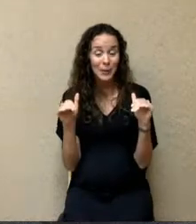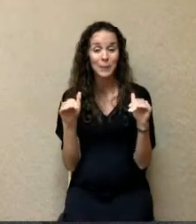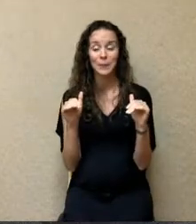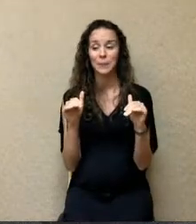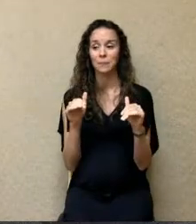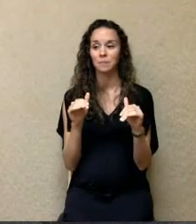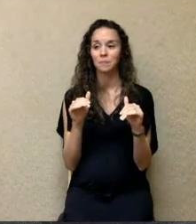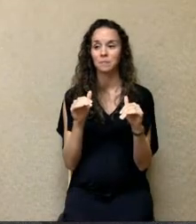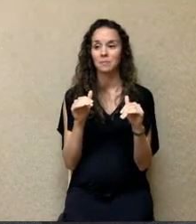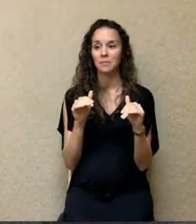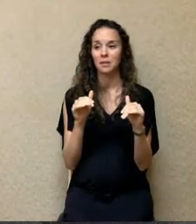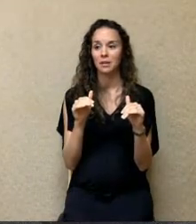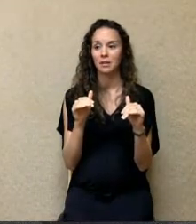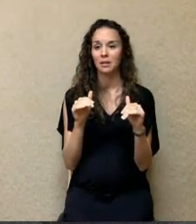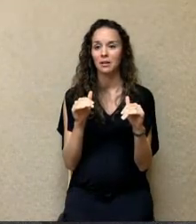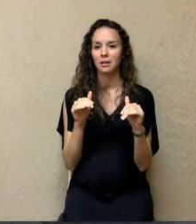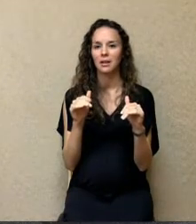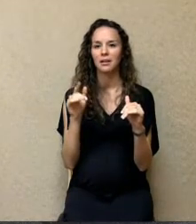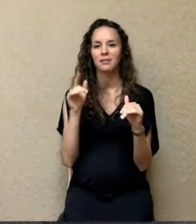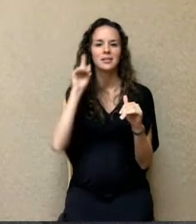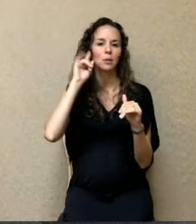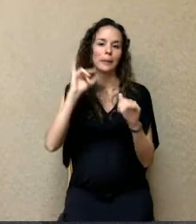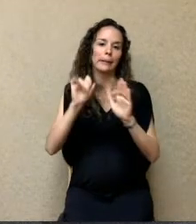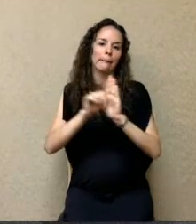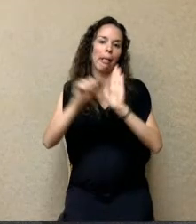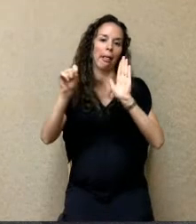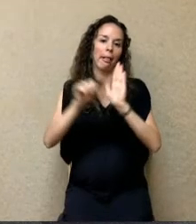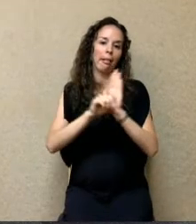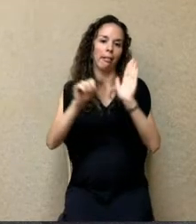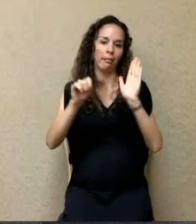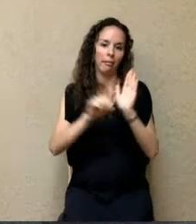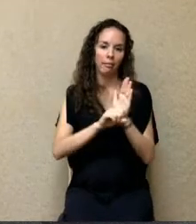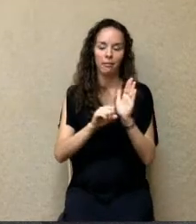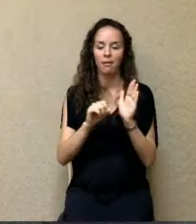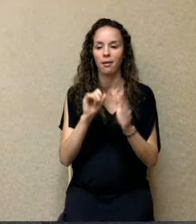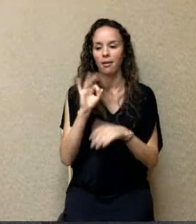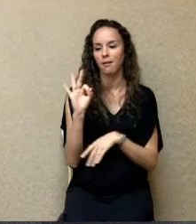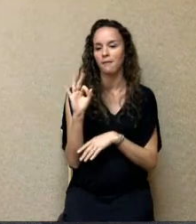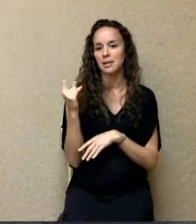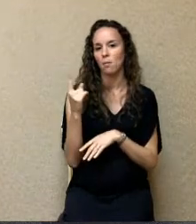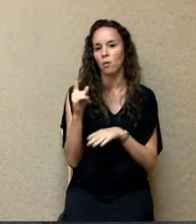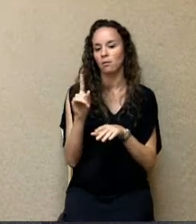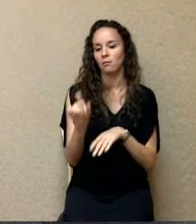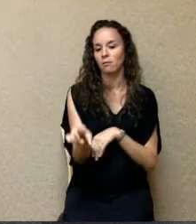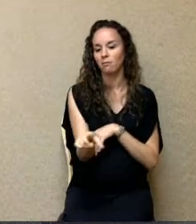you a bell sound when someone opens the door.